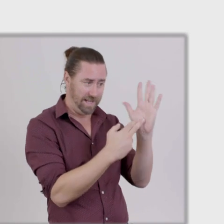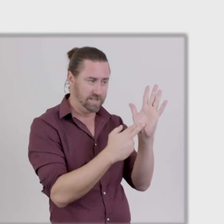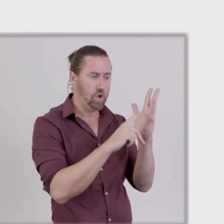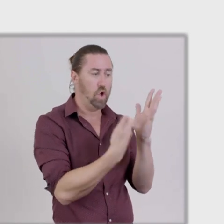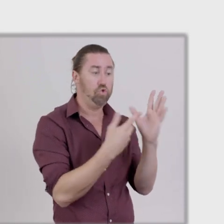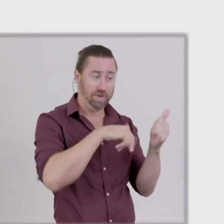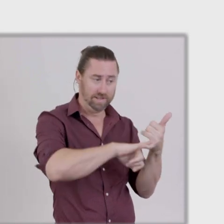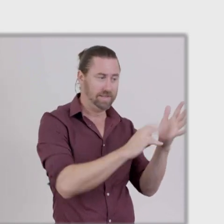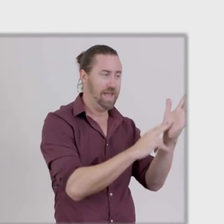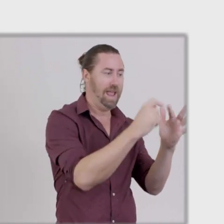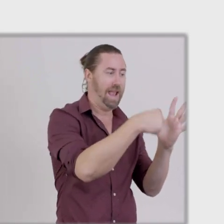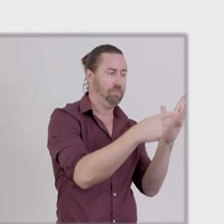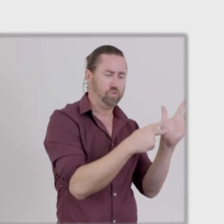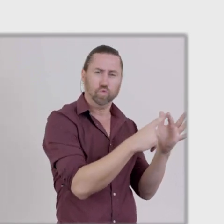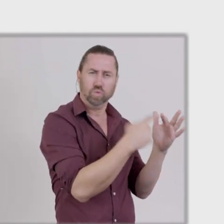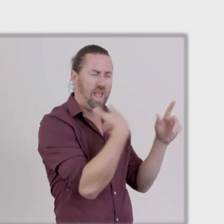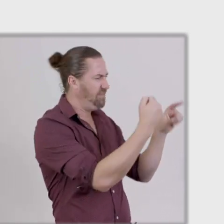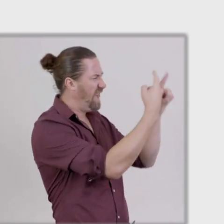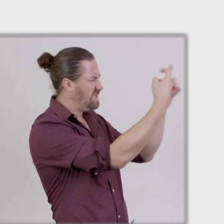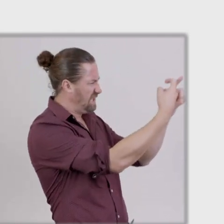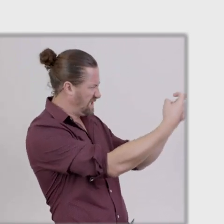It's that little star next to the number. The asterisk means